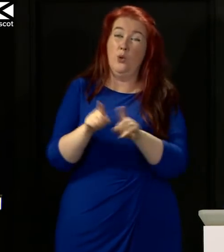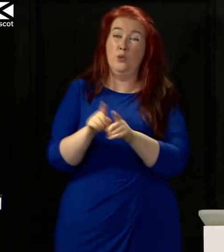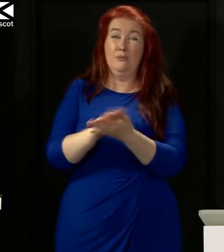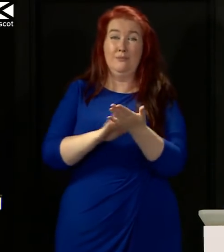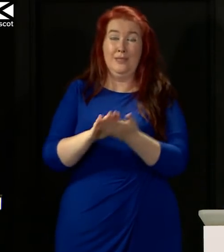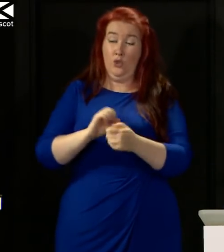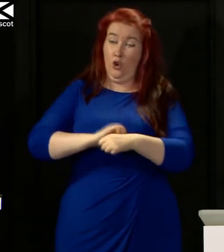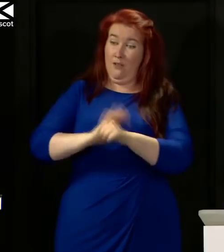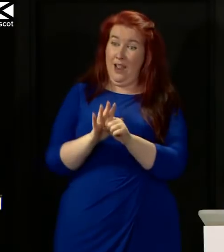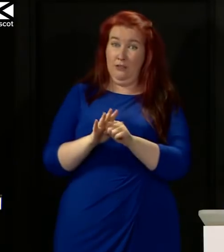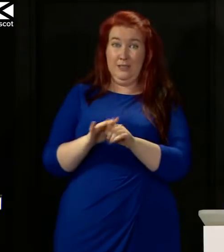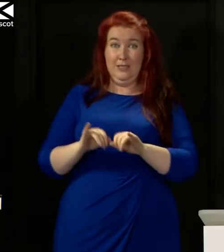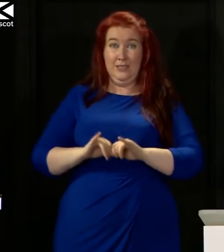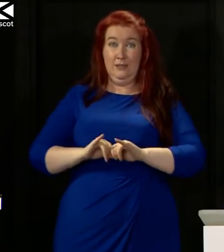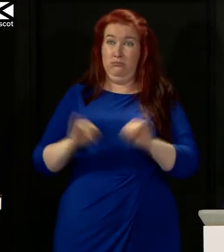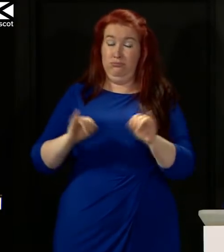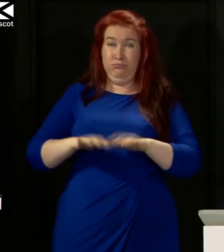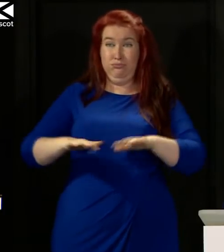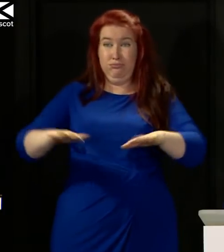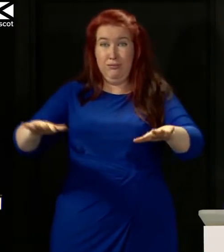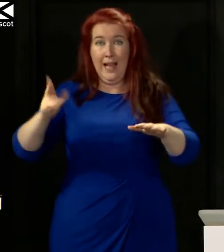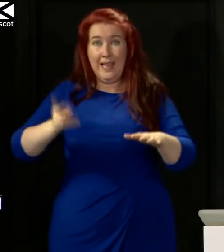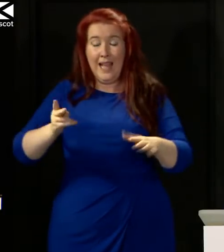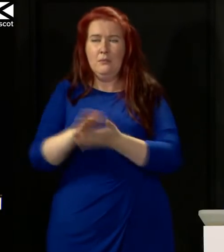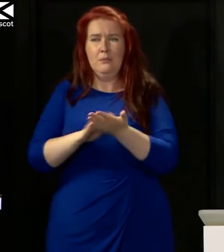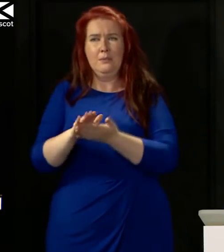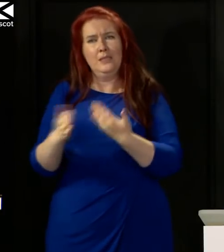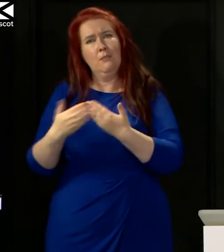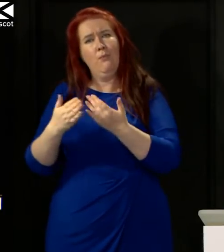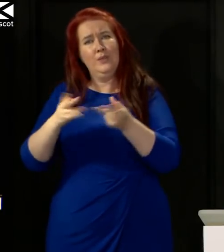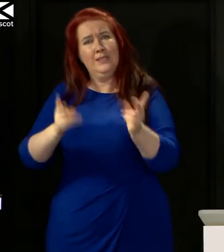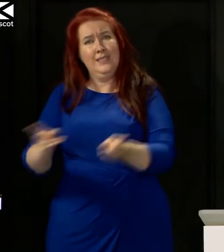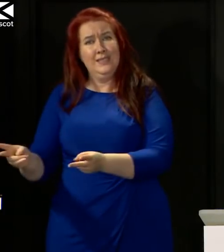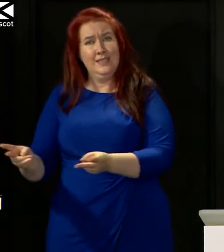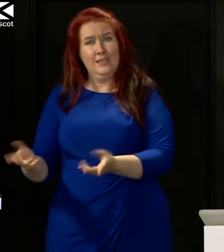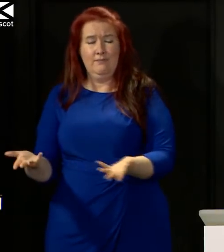it will probably take more lives as well. When we look at the figures in Scotland right